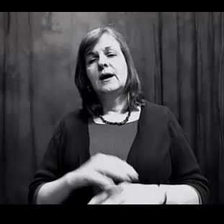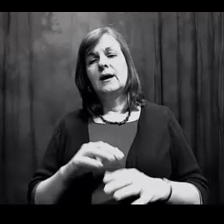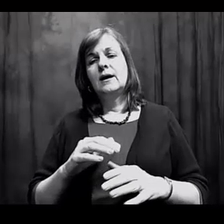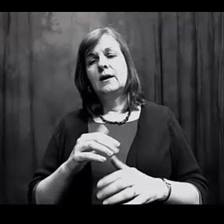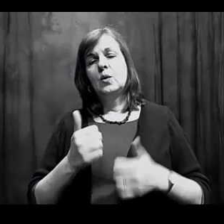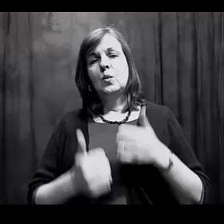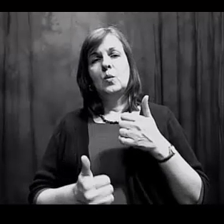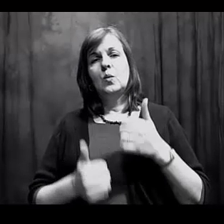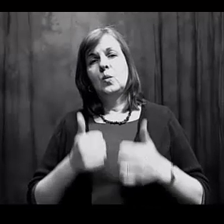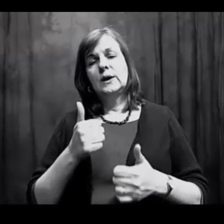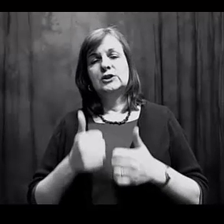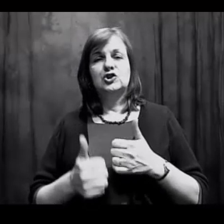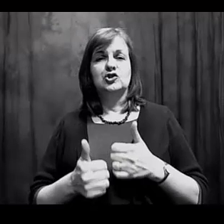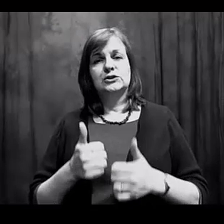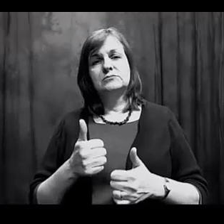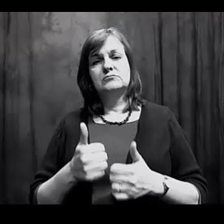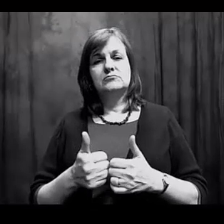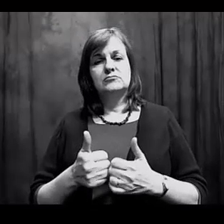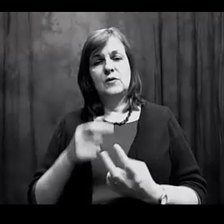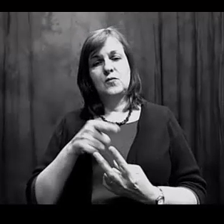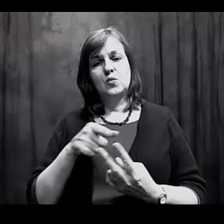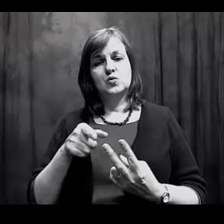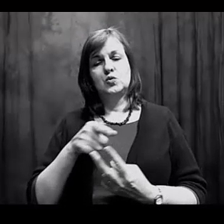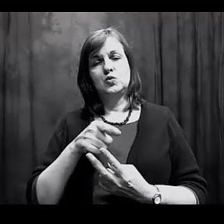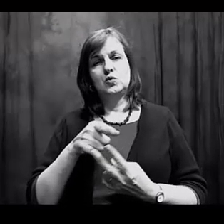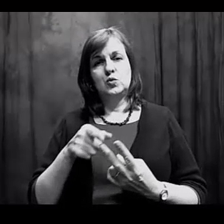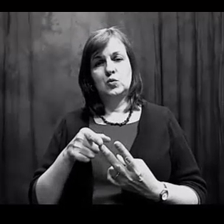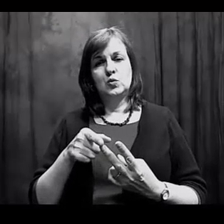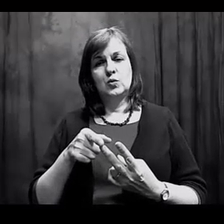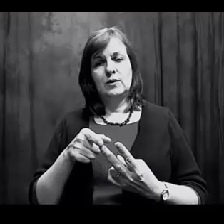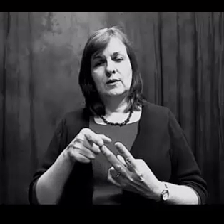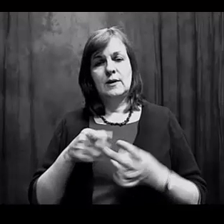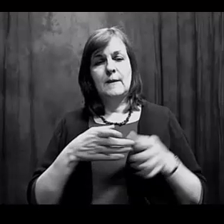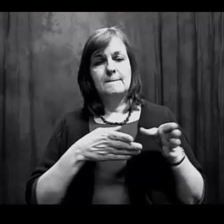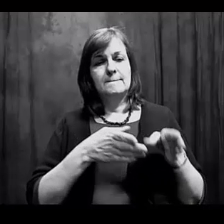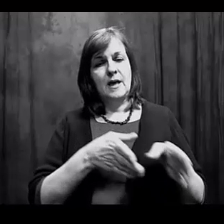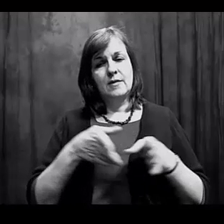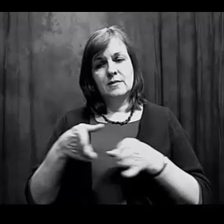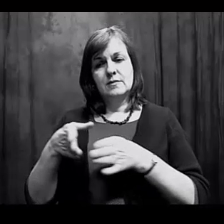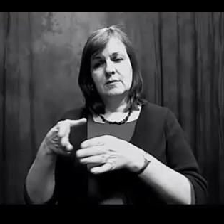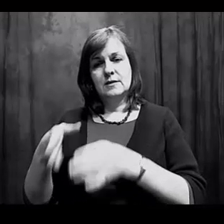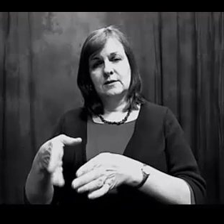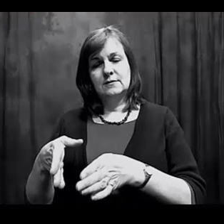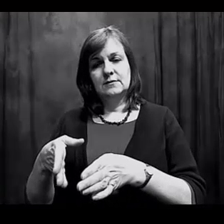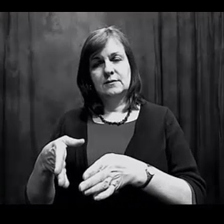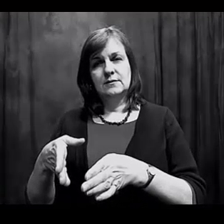is genetic drift and we've talked genetic draft